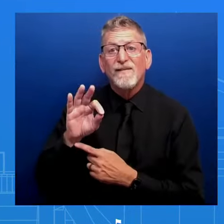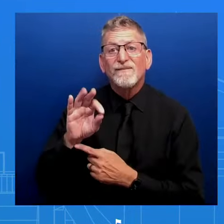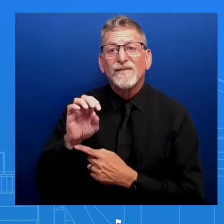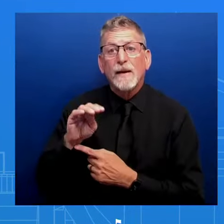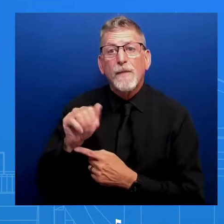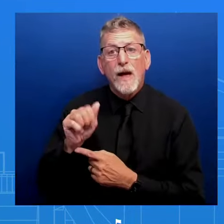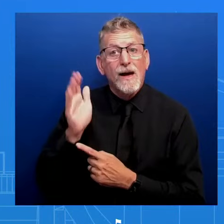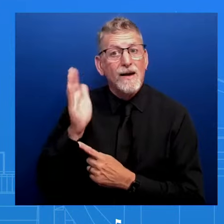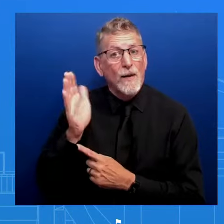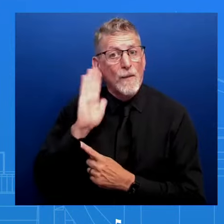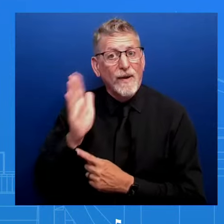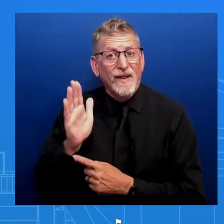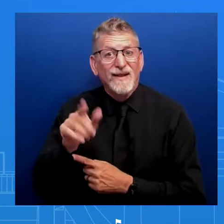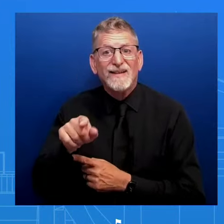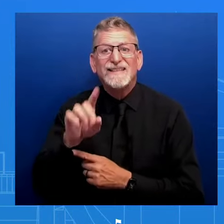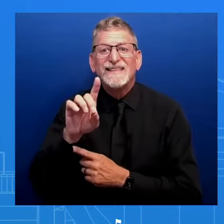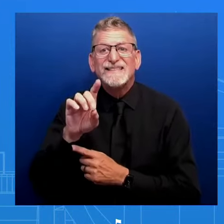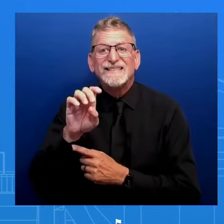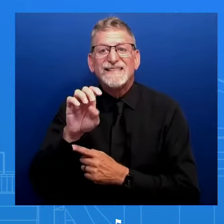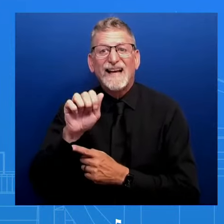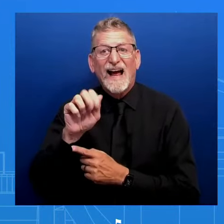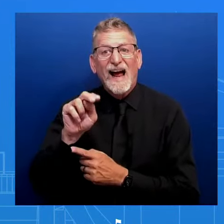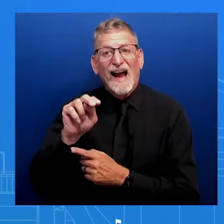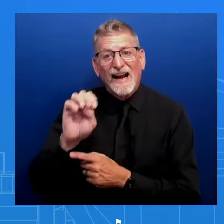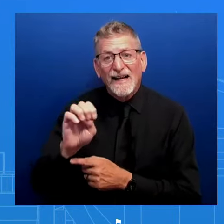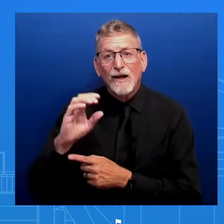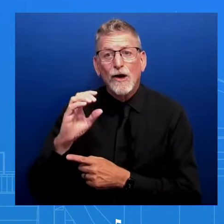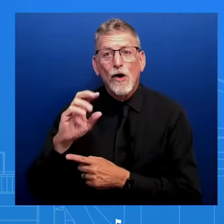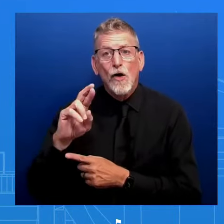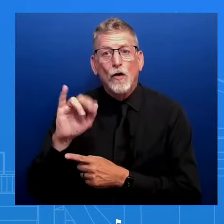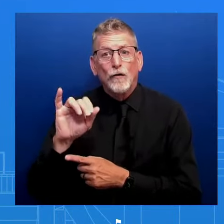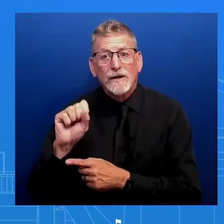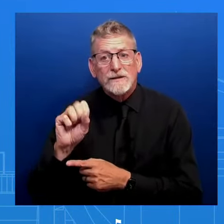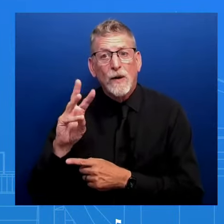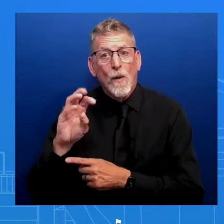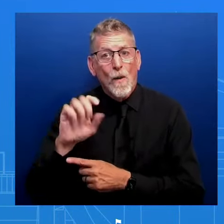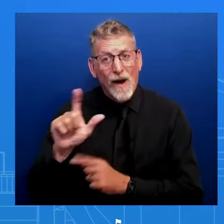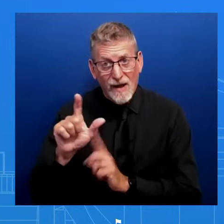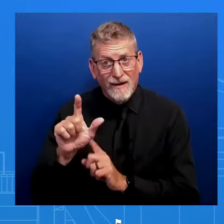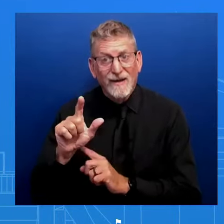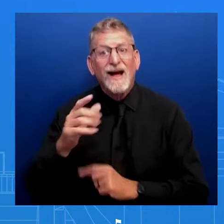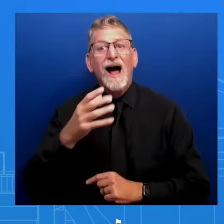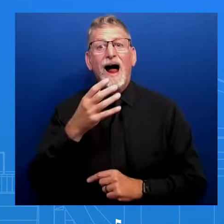Administrator Dr. Rick Spinrad on the steps -- on the steps being taken on